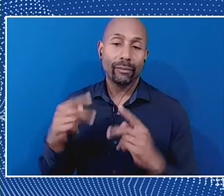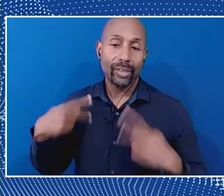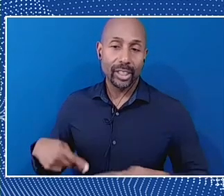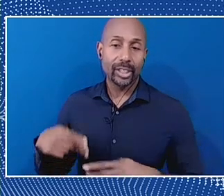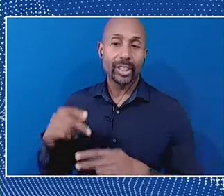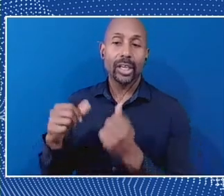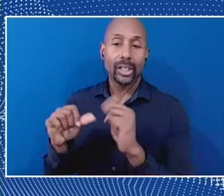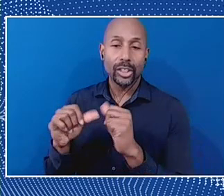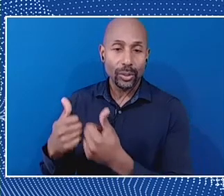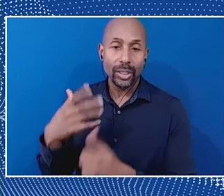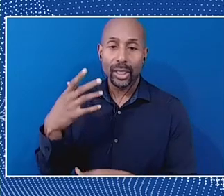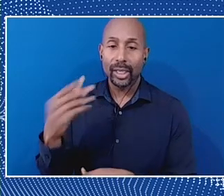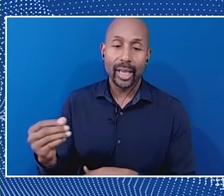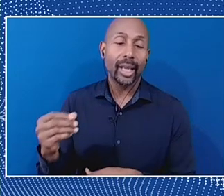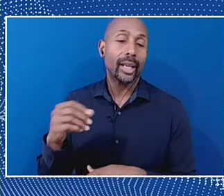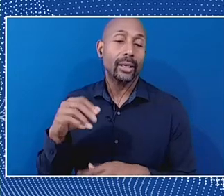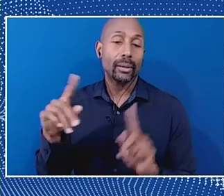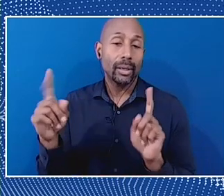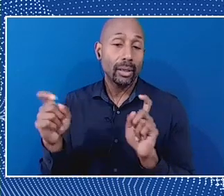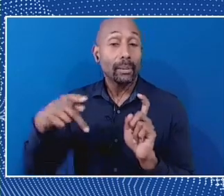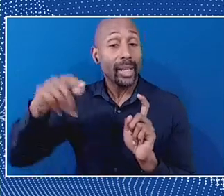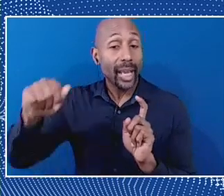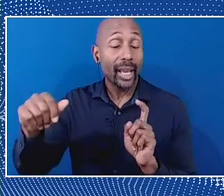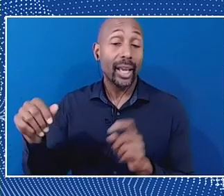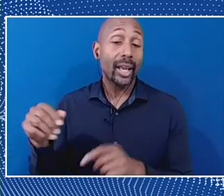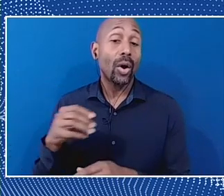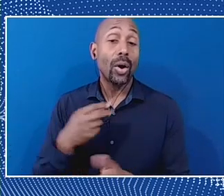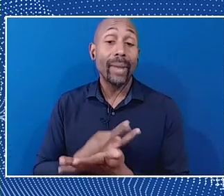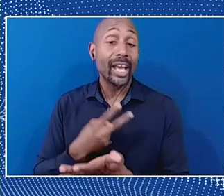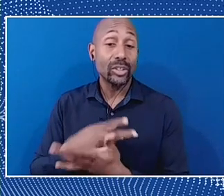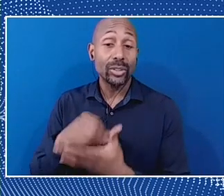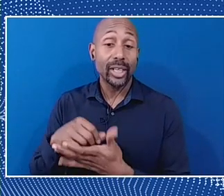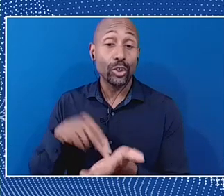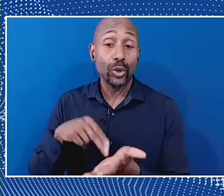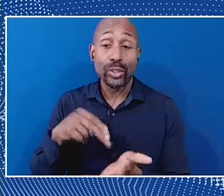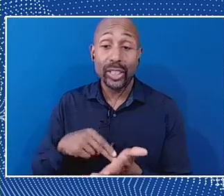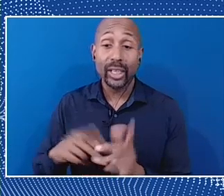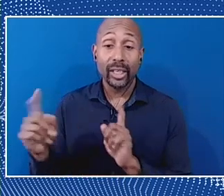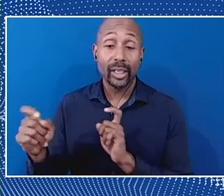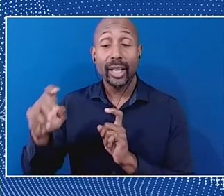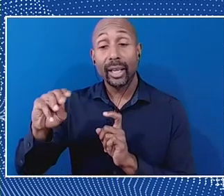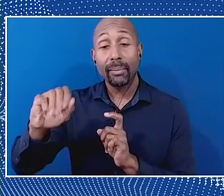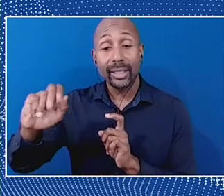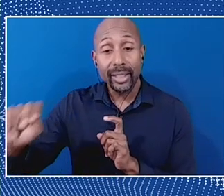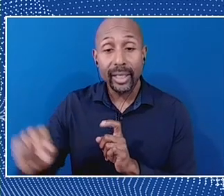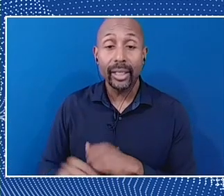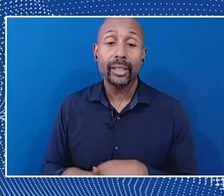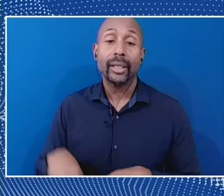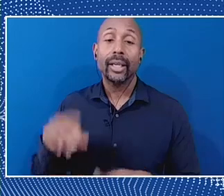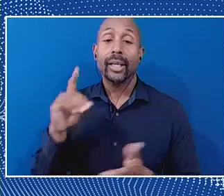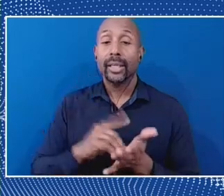. (20), student loans that have been paid to exceed the original principal balance and have satisfied the original principal.